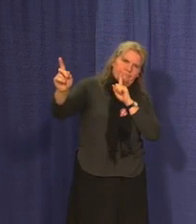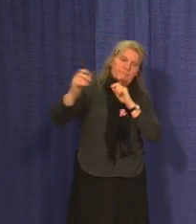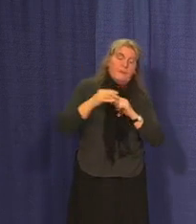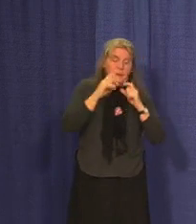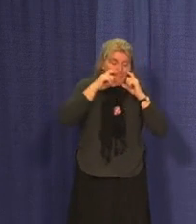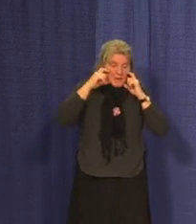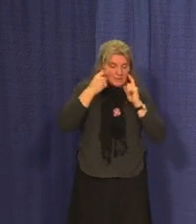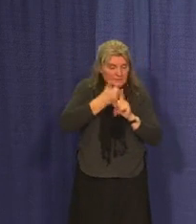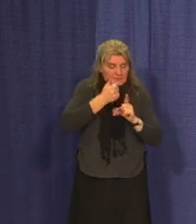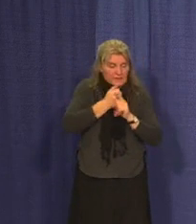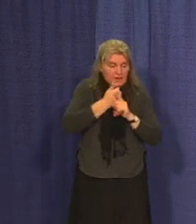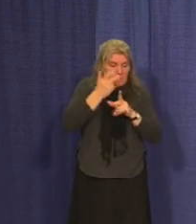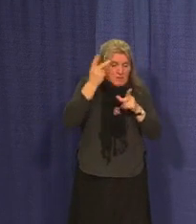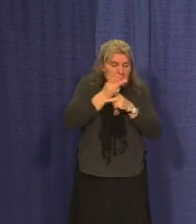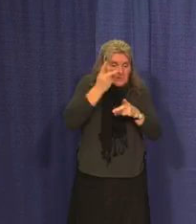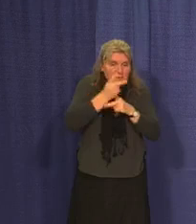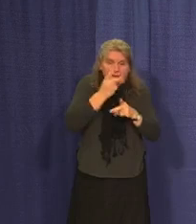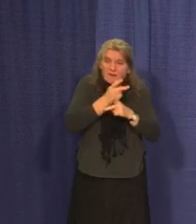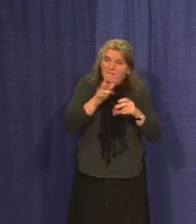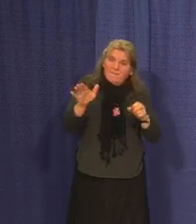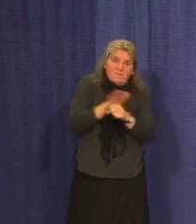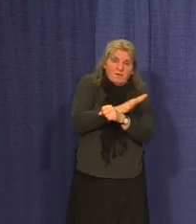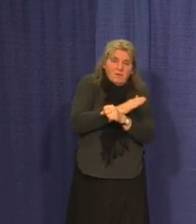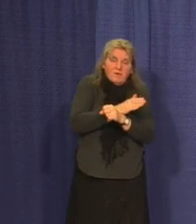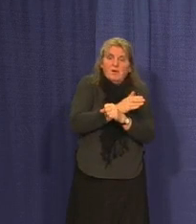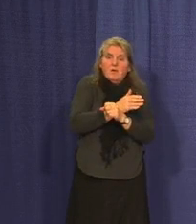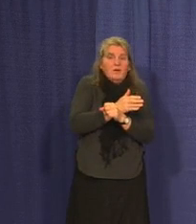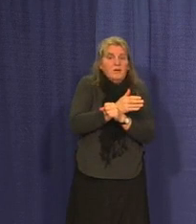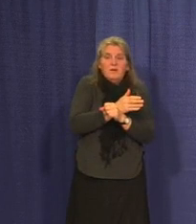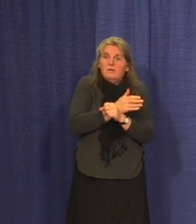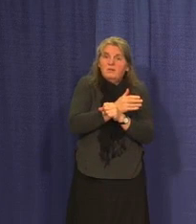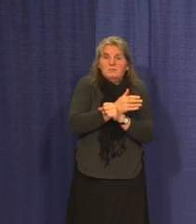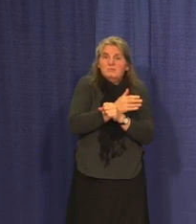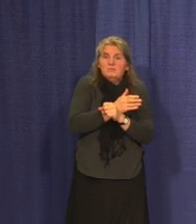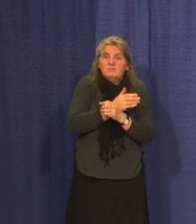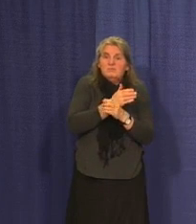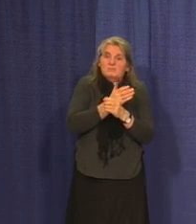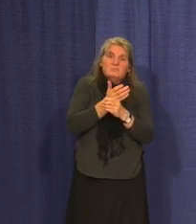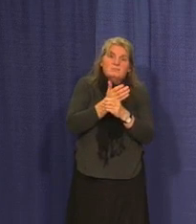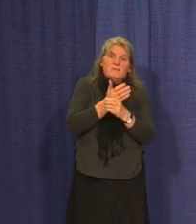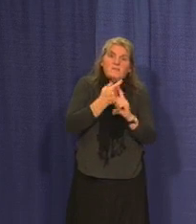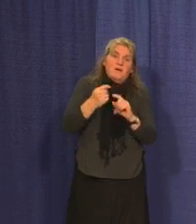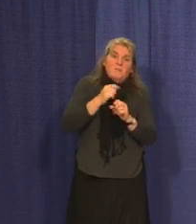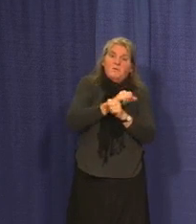support masks in and of themselves as adequate protection against COVID.